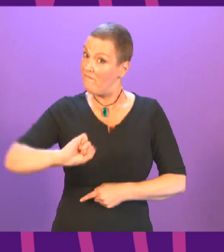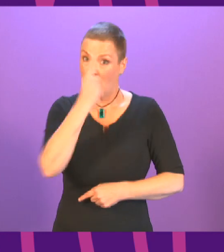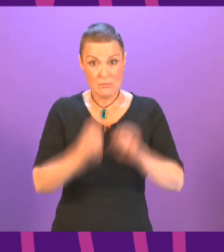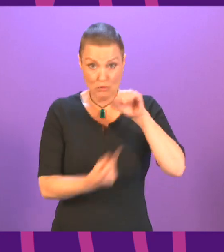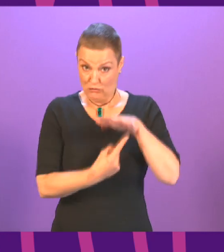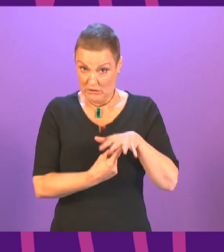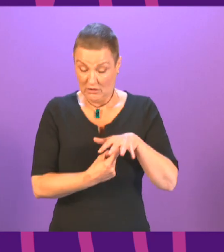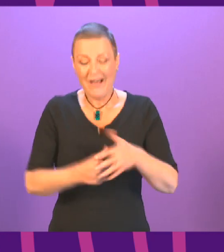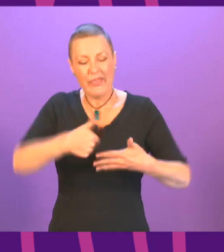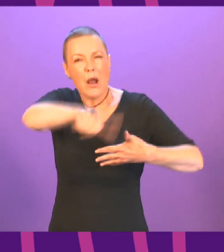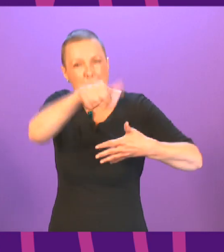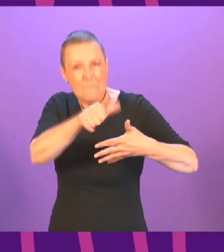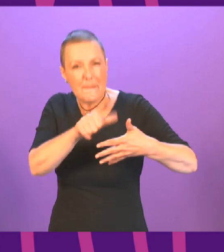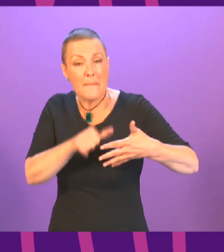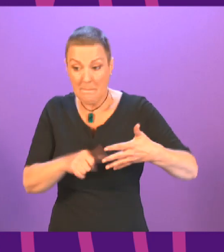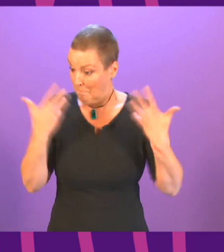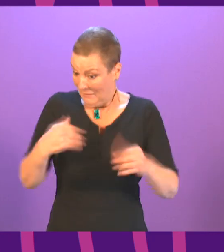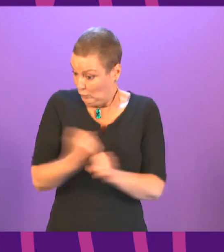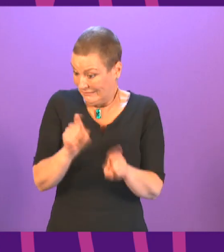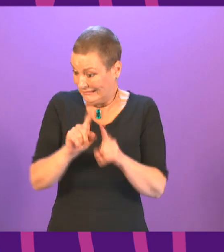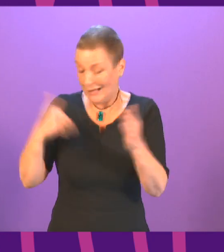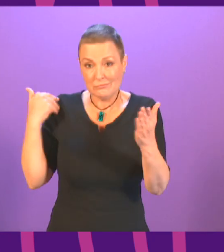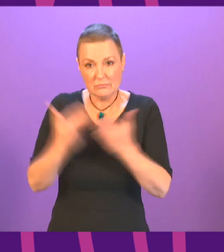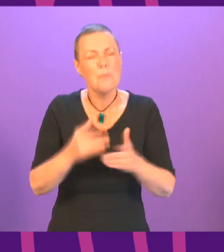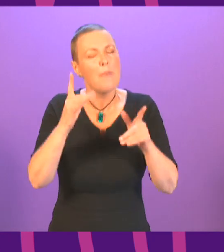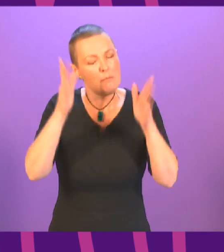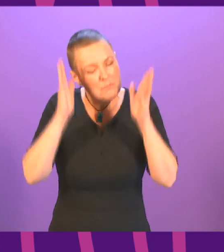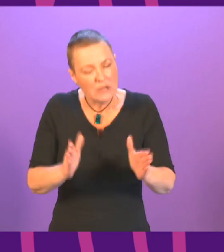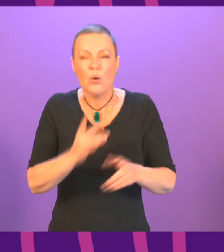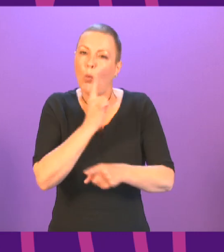the priority that we have set—and this has been happening for some time now—is weekly